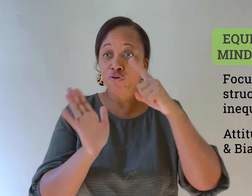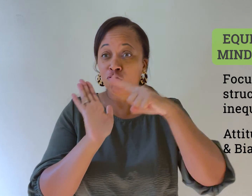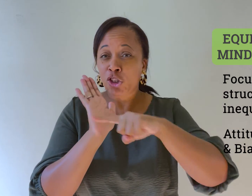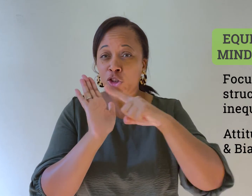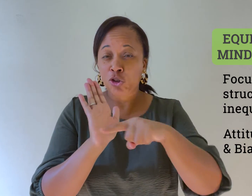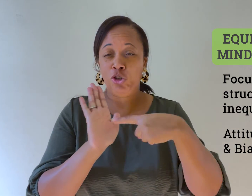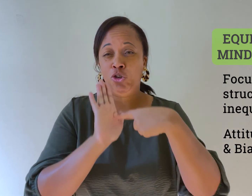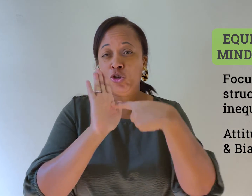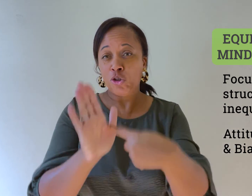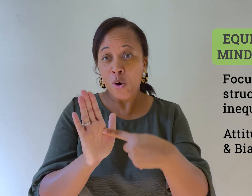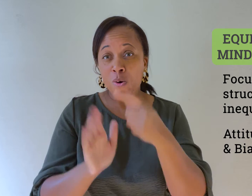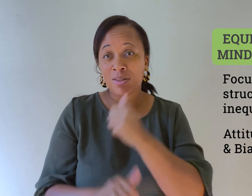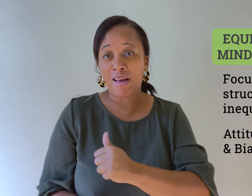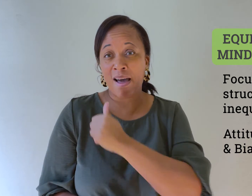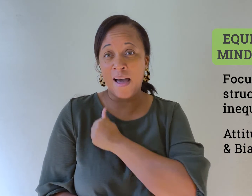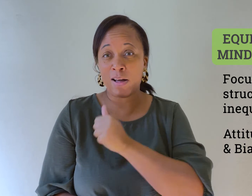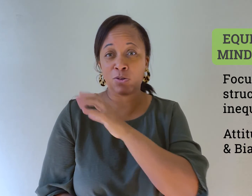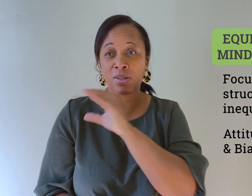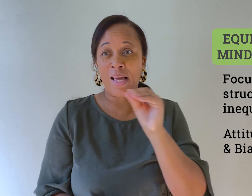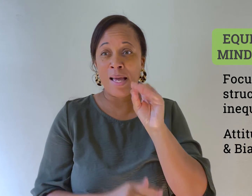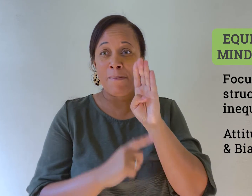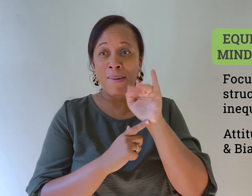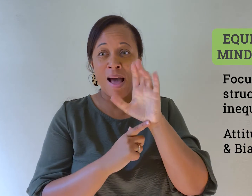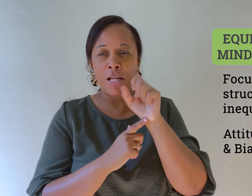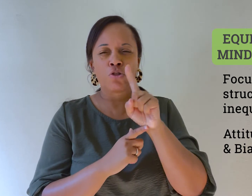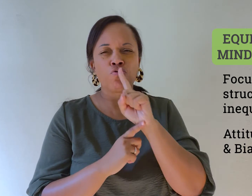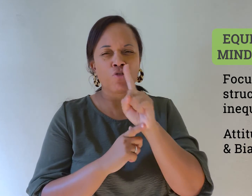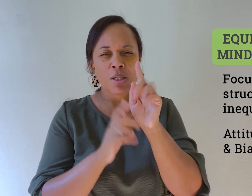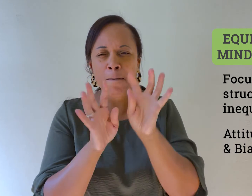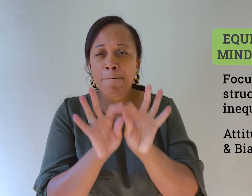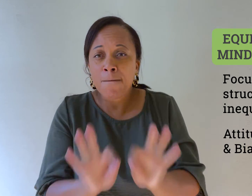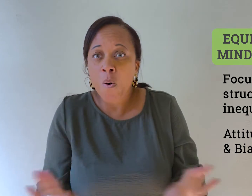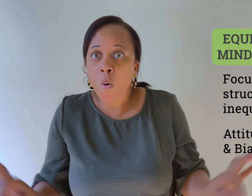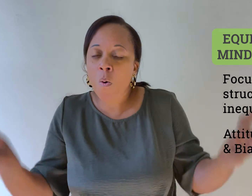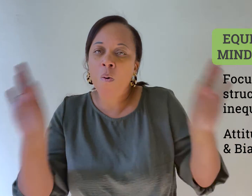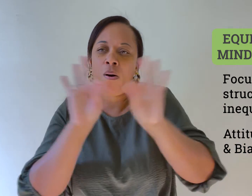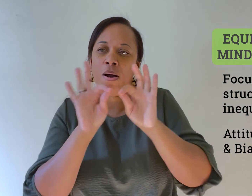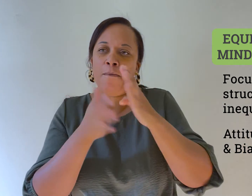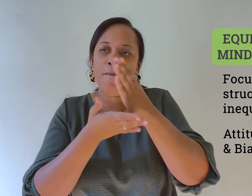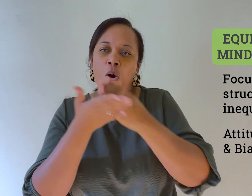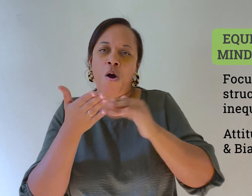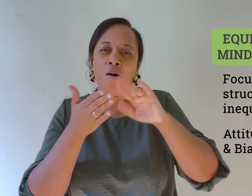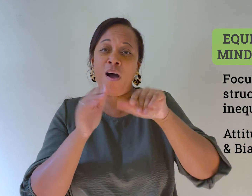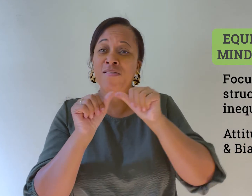However, systems transformation research shows that attitudes and biases are